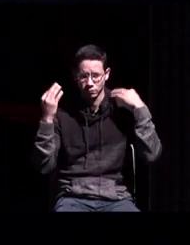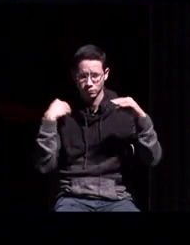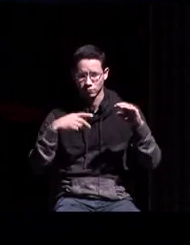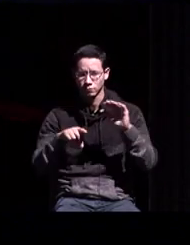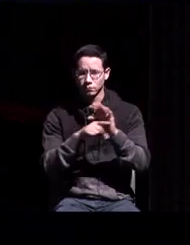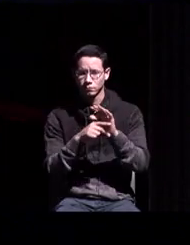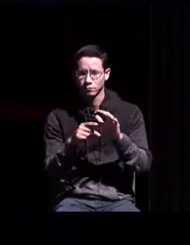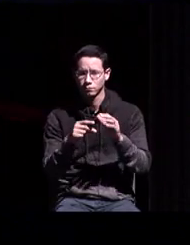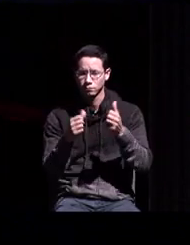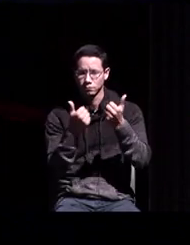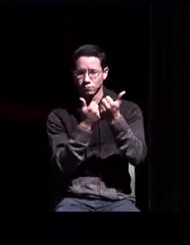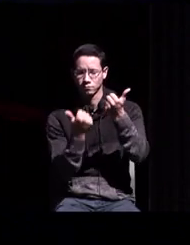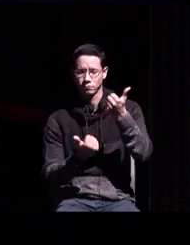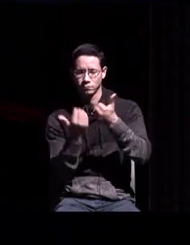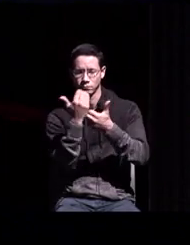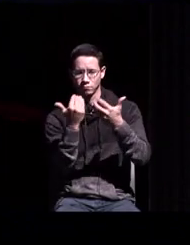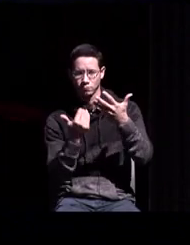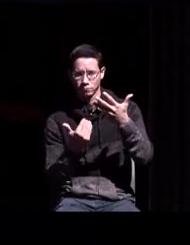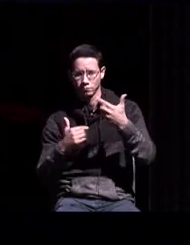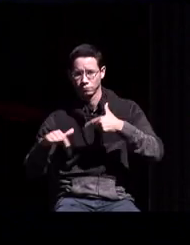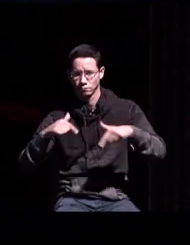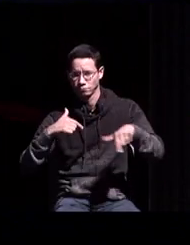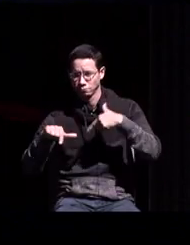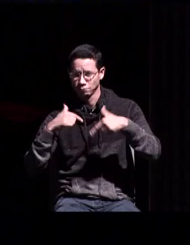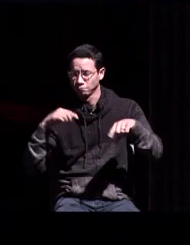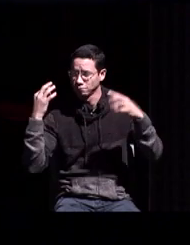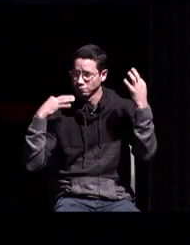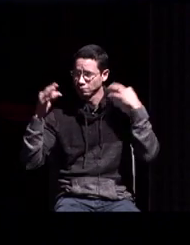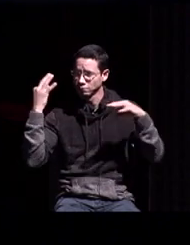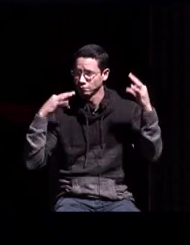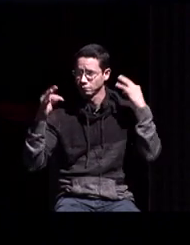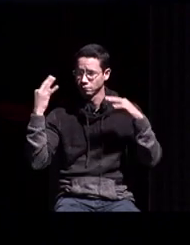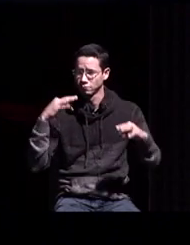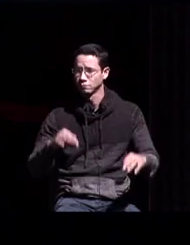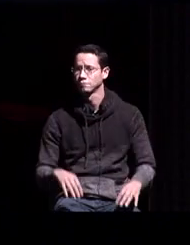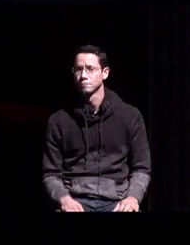category of workers, workers in tourism, that so far was not being taken into account.